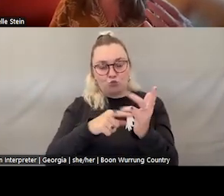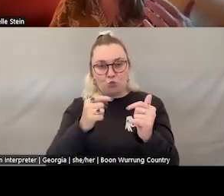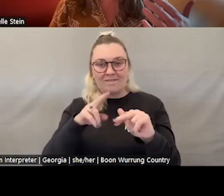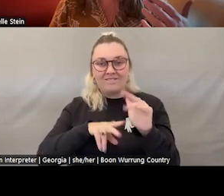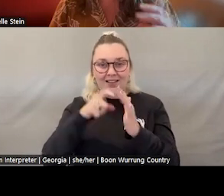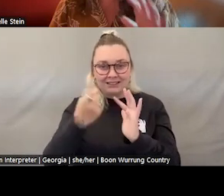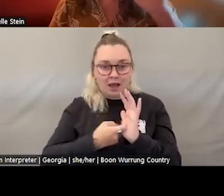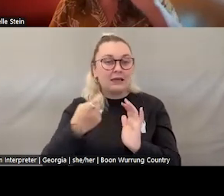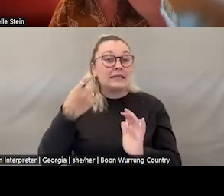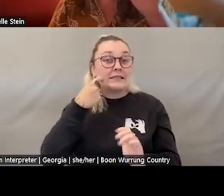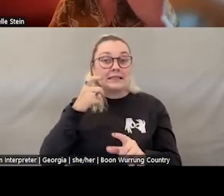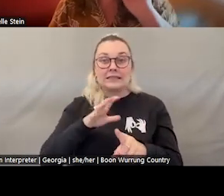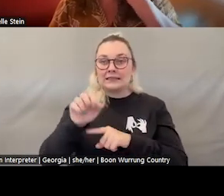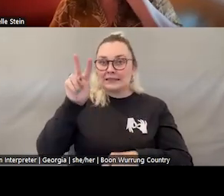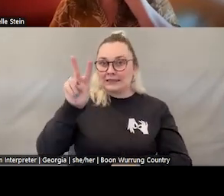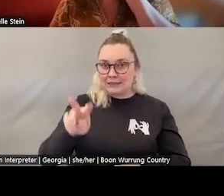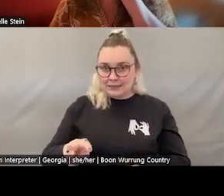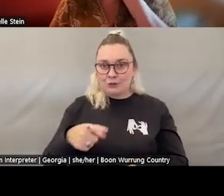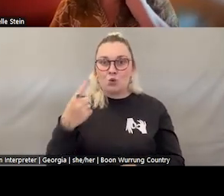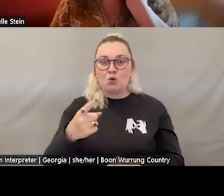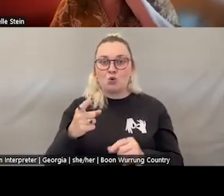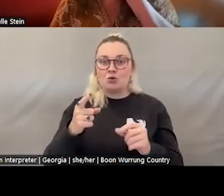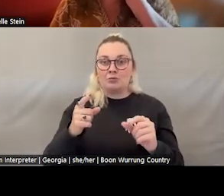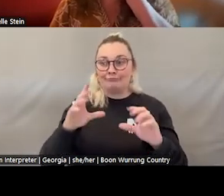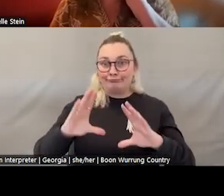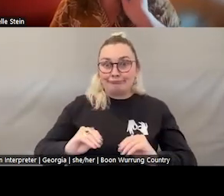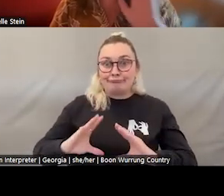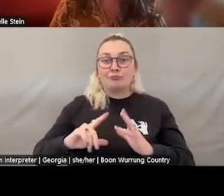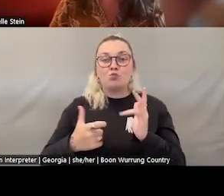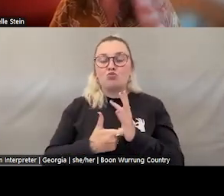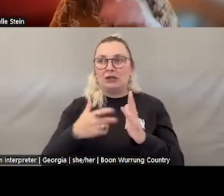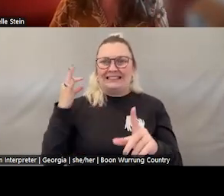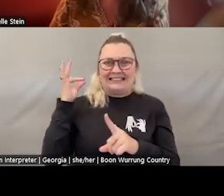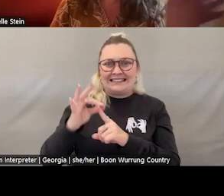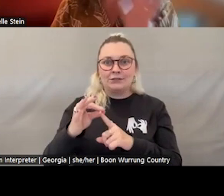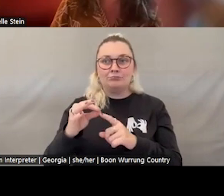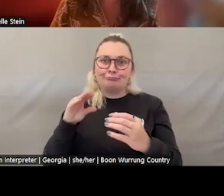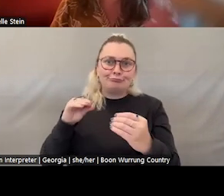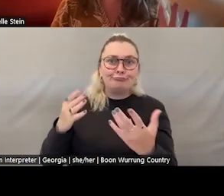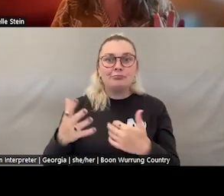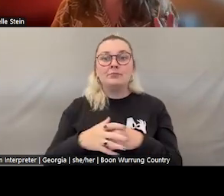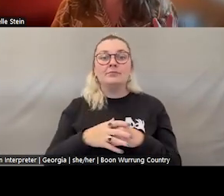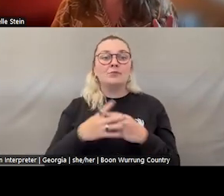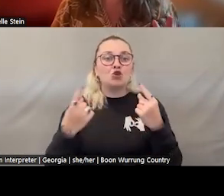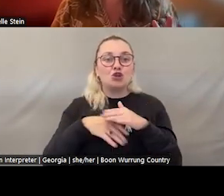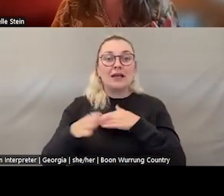easily and see who has elapsed, whoever we come into contact with, who is in green and we read